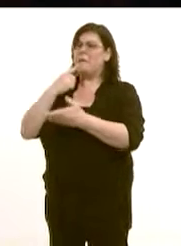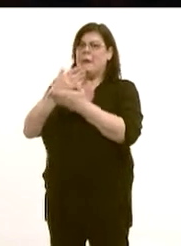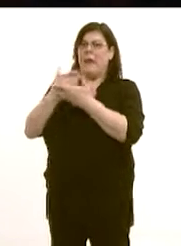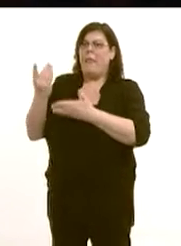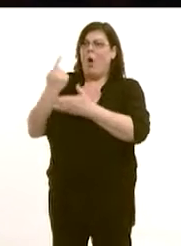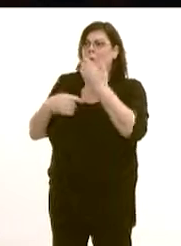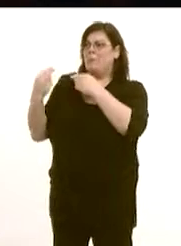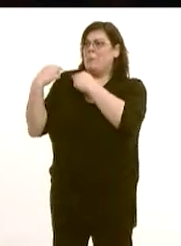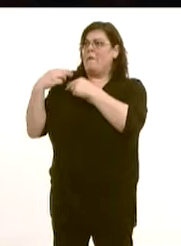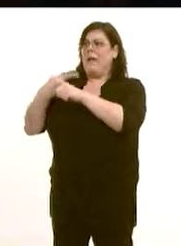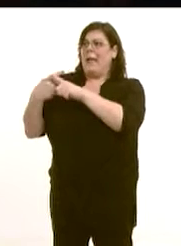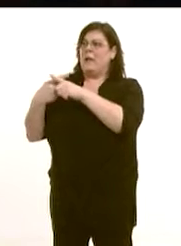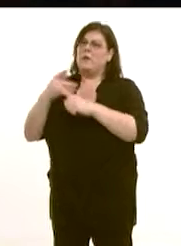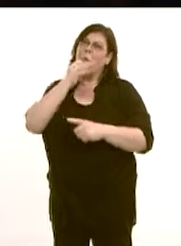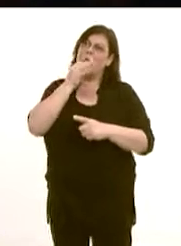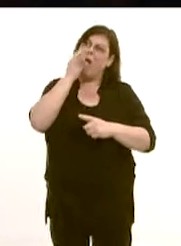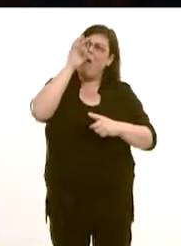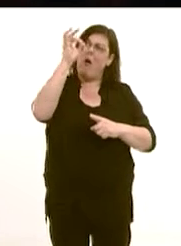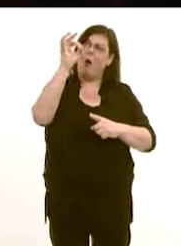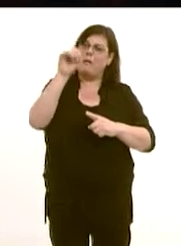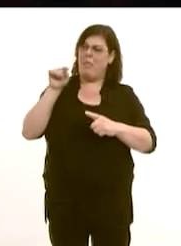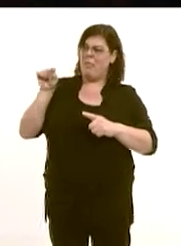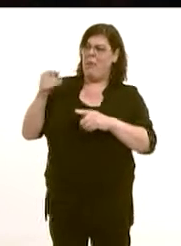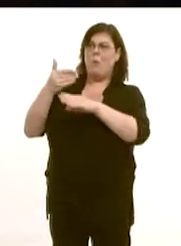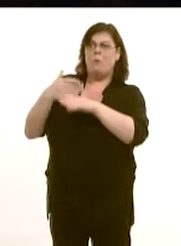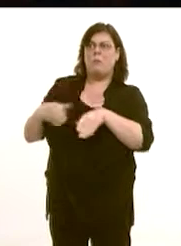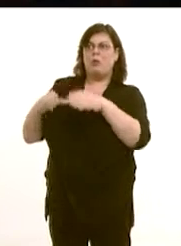So, can I ask you this: bearing in mind that that working group includes members of the